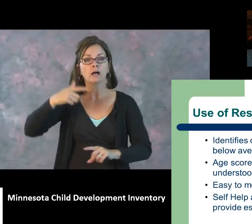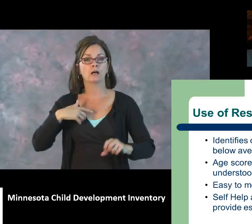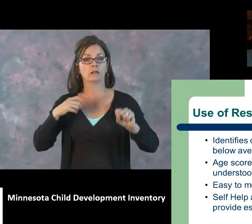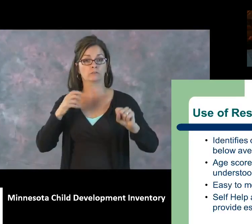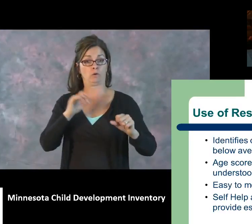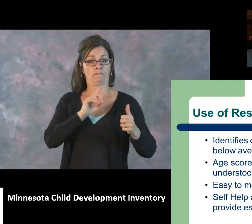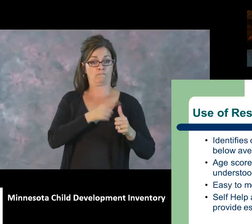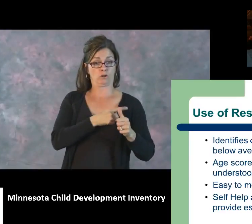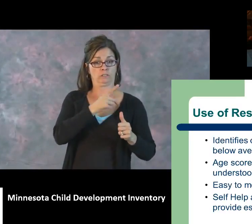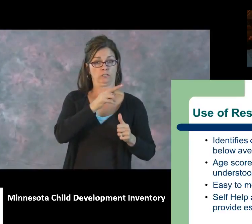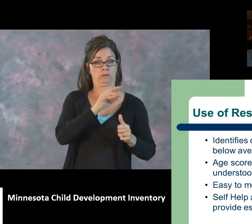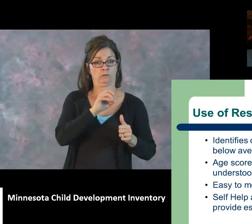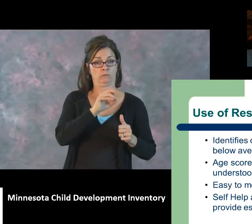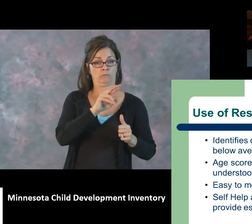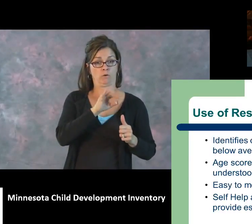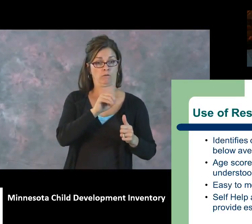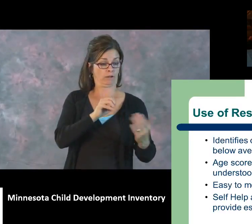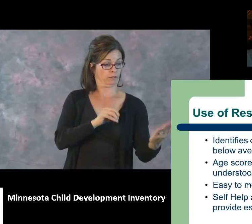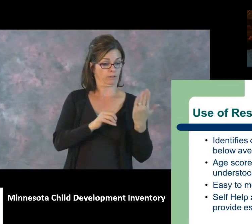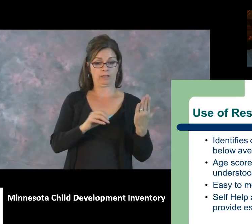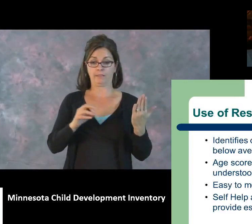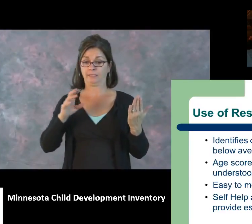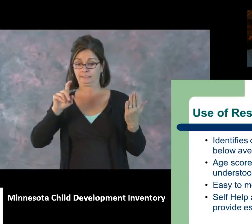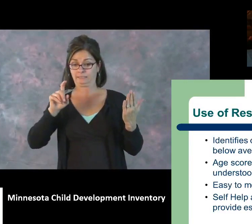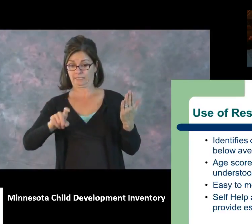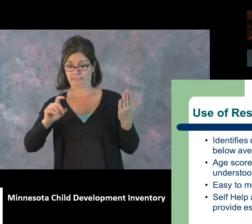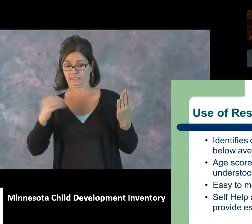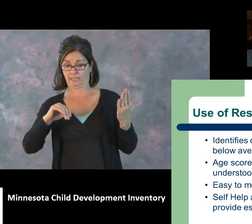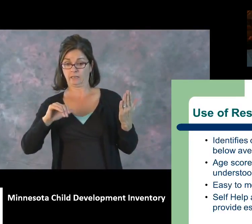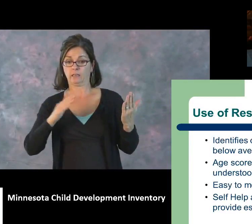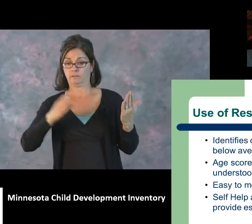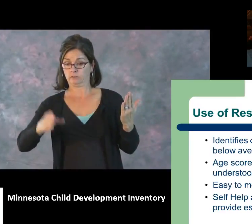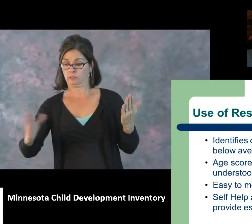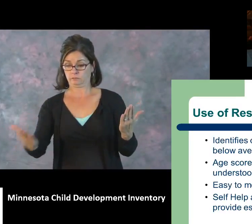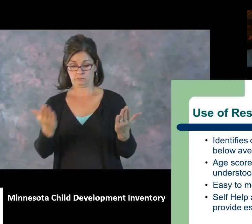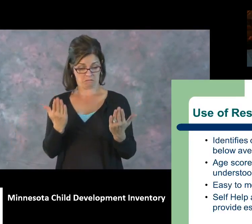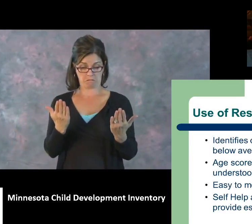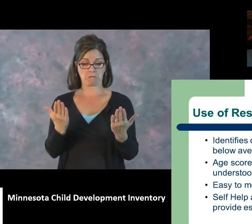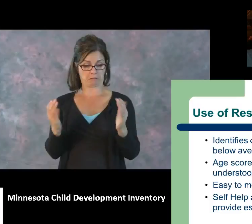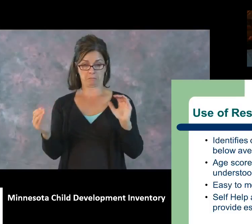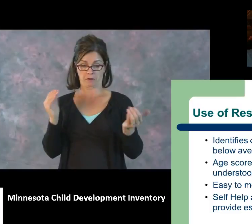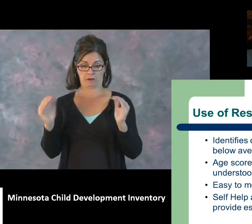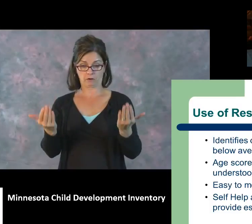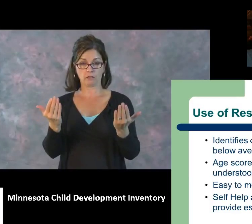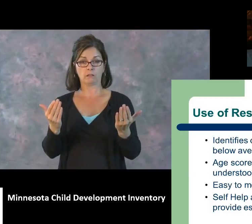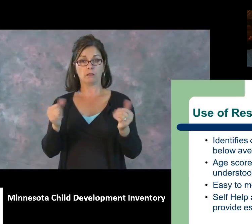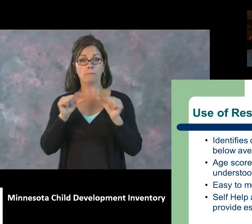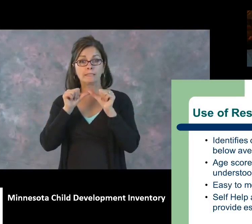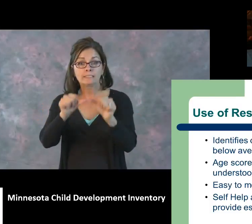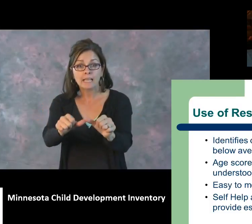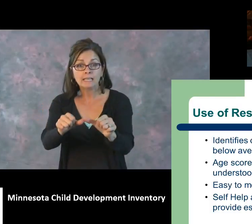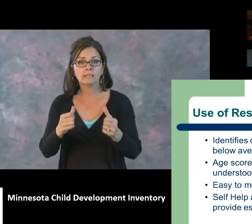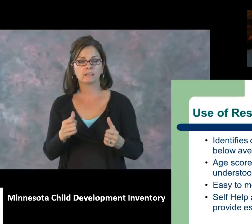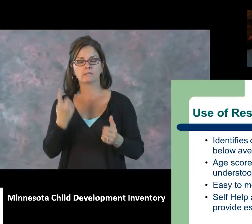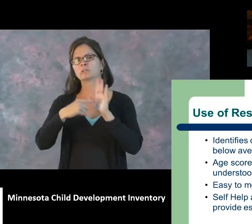and see how the child's changed. Are they maintaining where they're at? Where, let's say for example, in the second child,